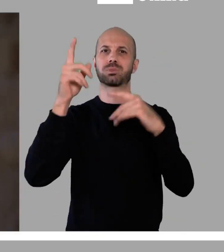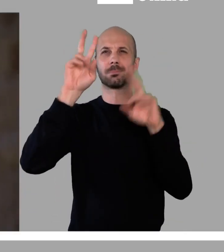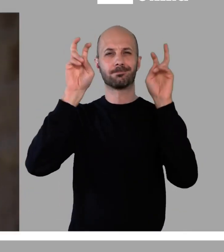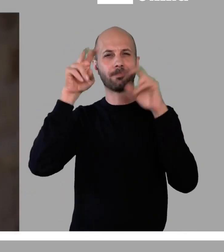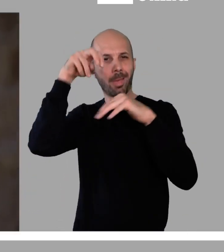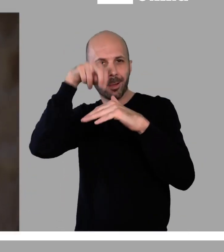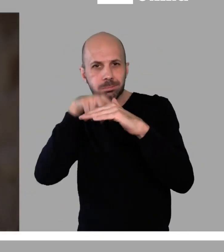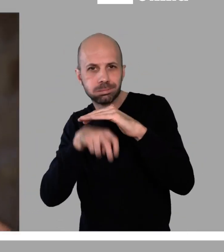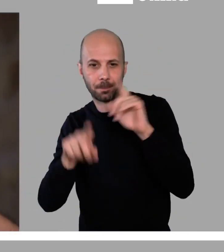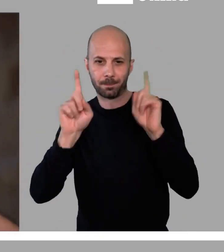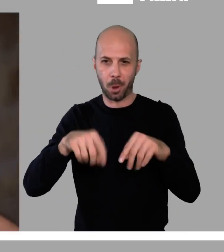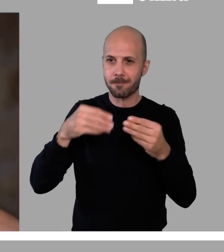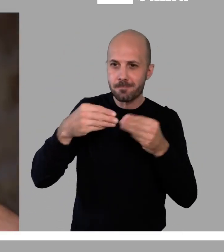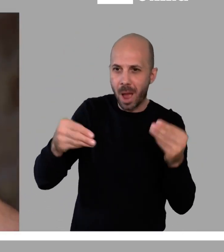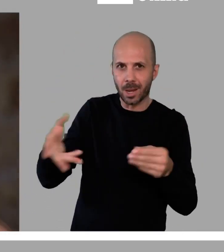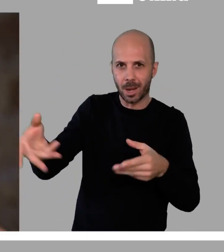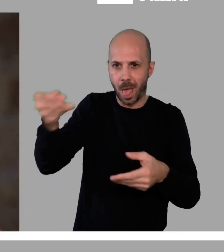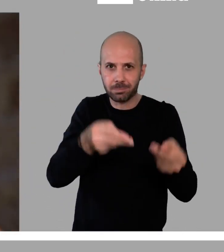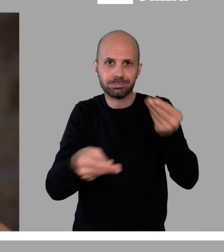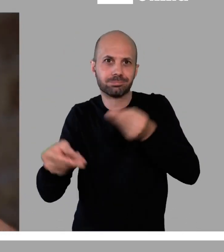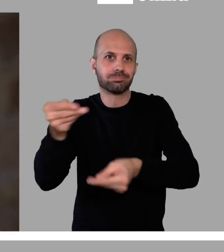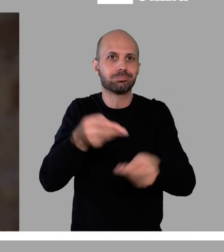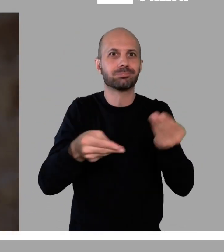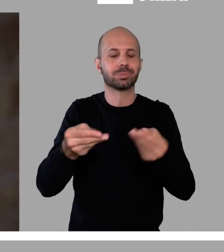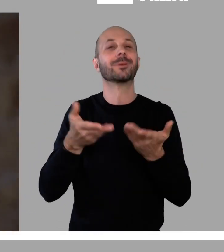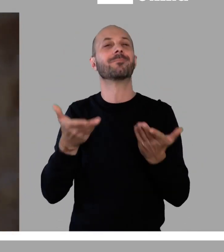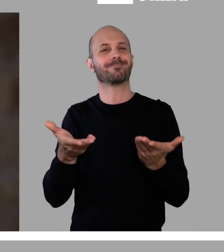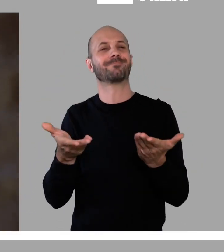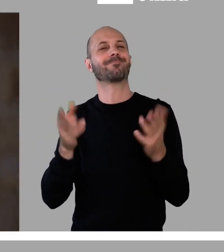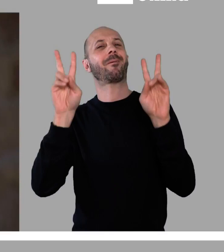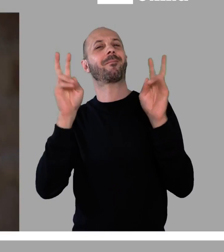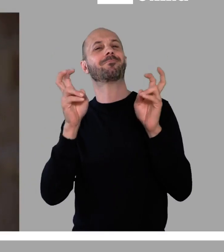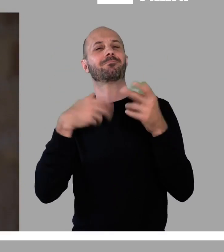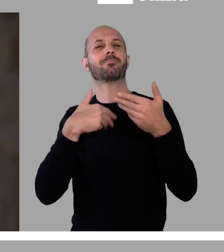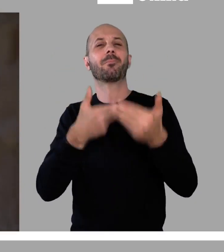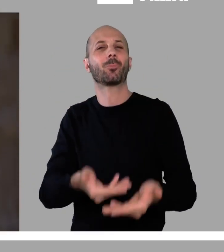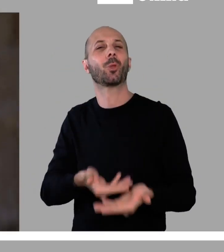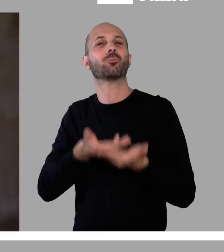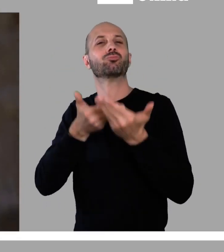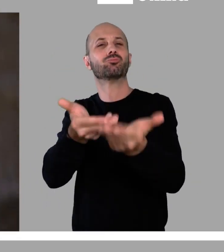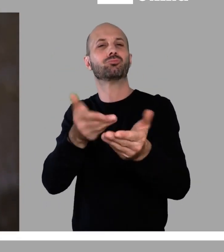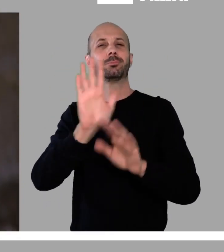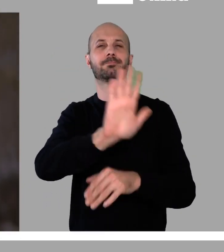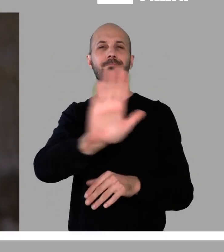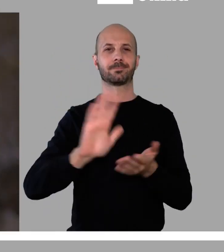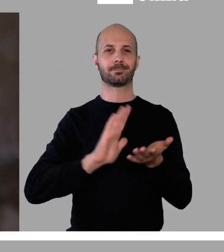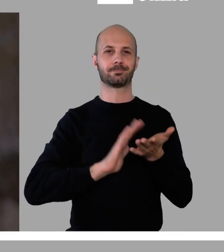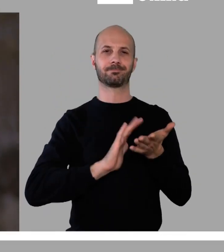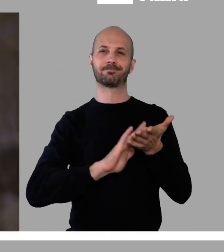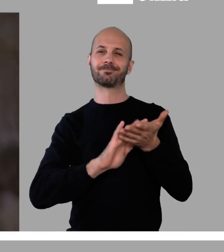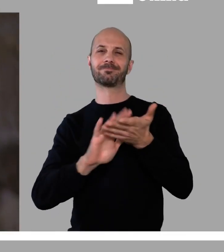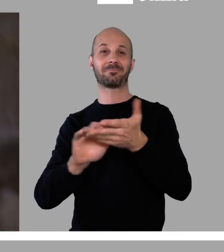So it is a building where we must enter and experience it with all available tools